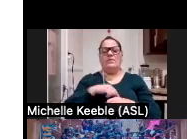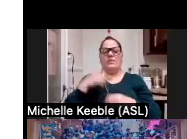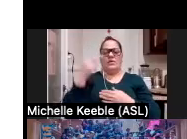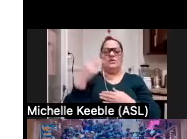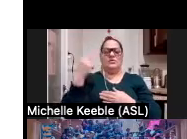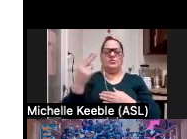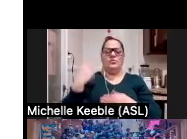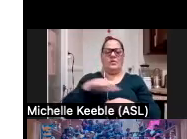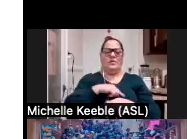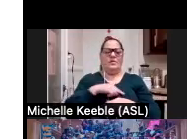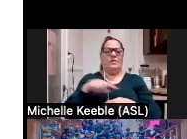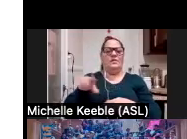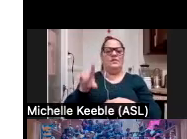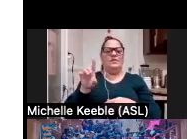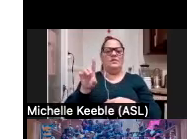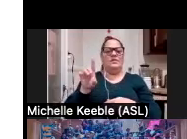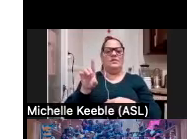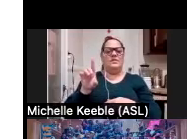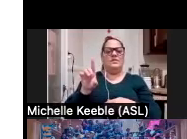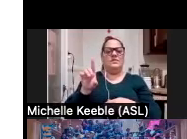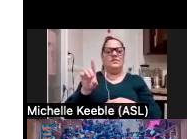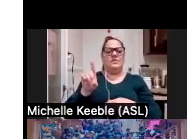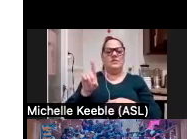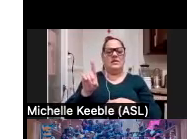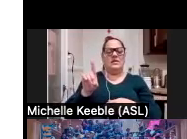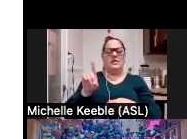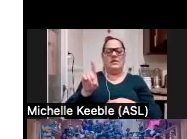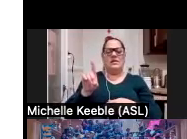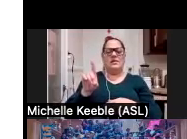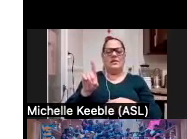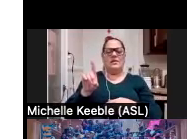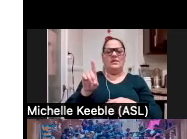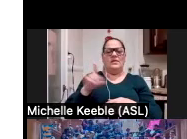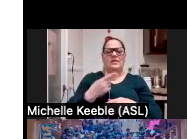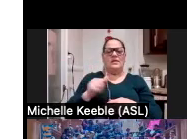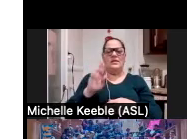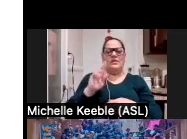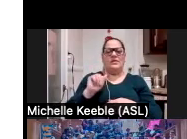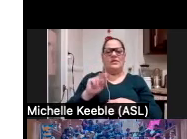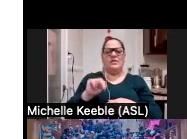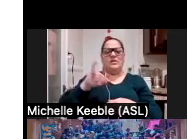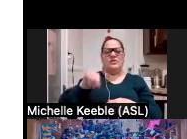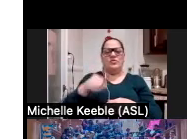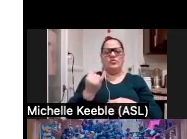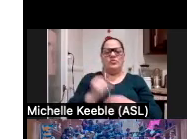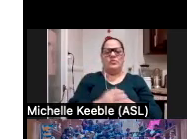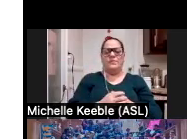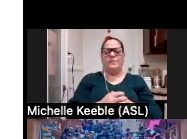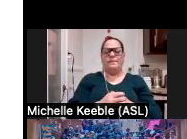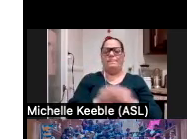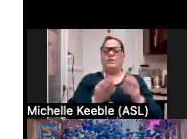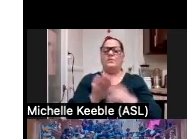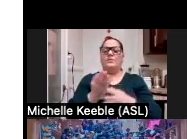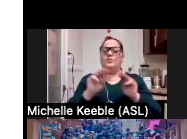Dr. Henry Viscardi, Jr. Um, one of the great opportunities for us through the museum is to help